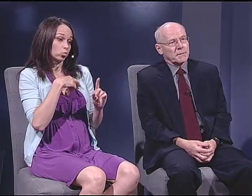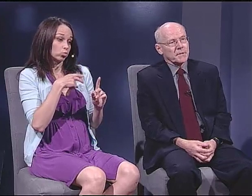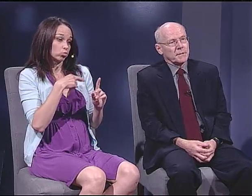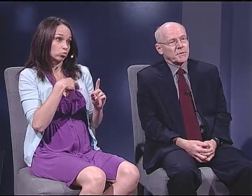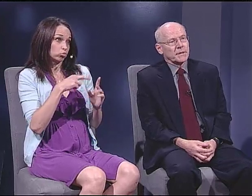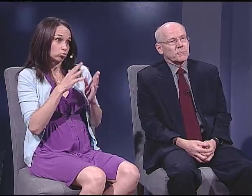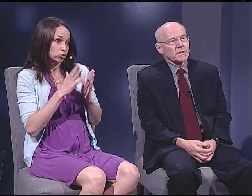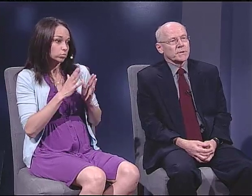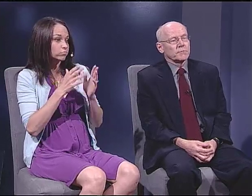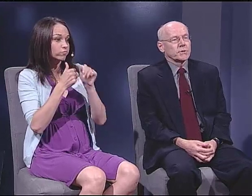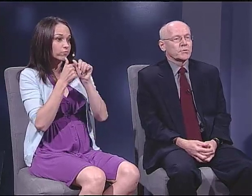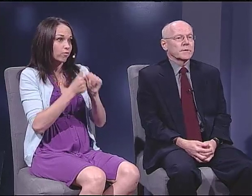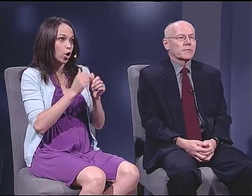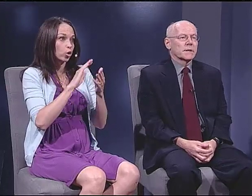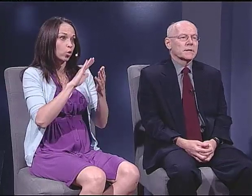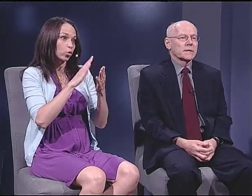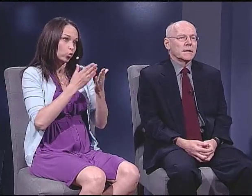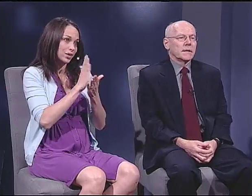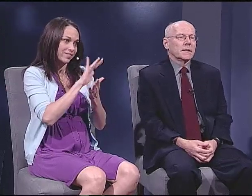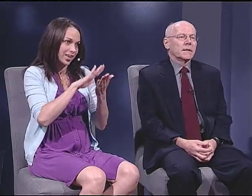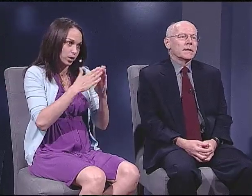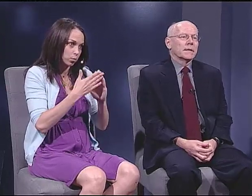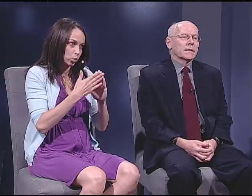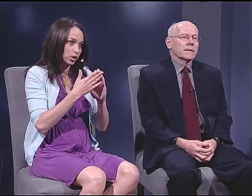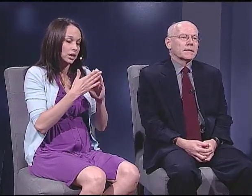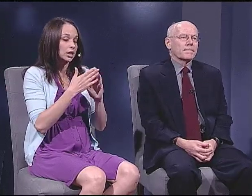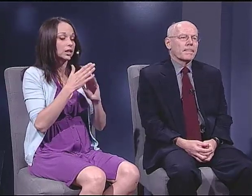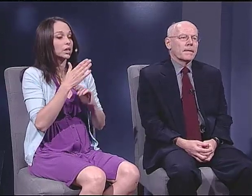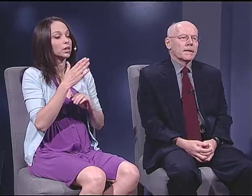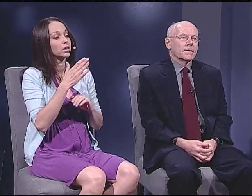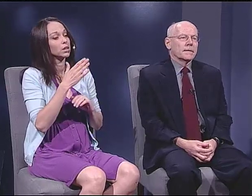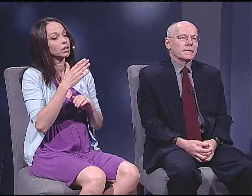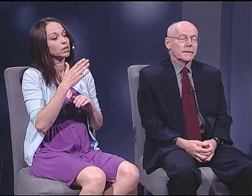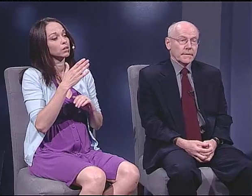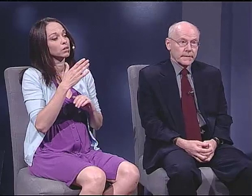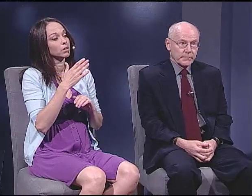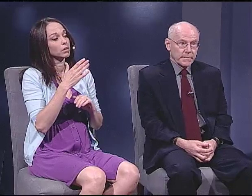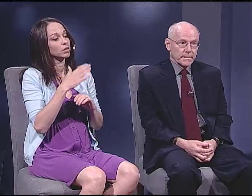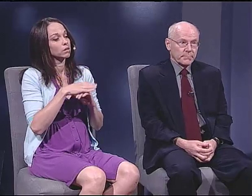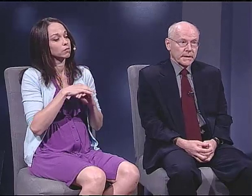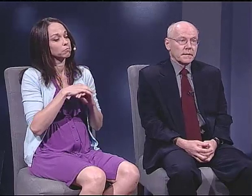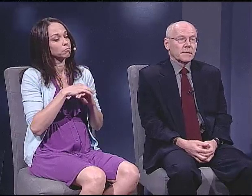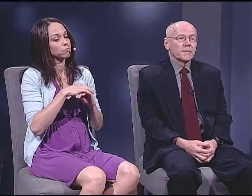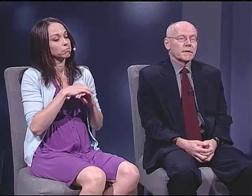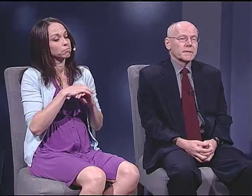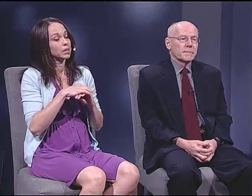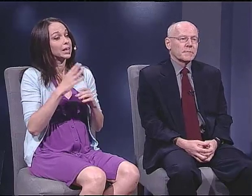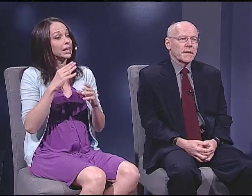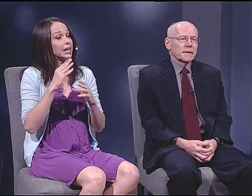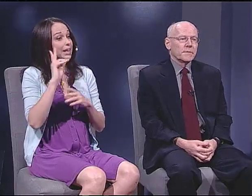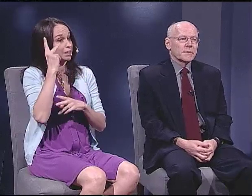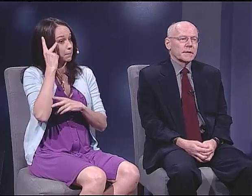of the community, whereas you would enjoy rights in the political community as a member of that community.